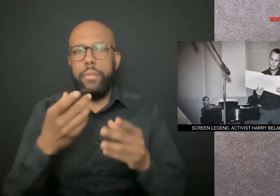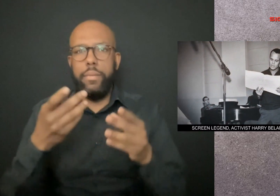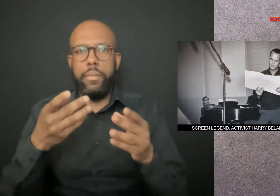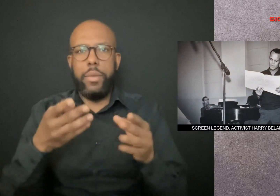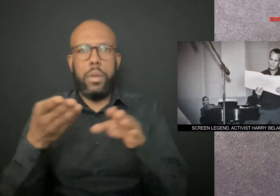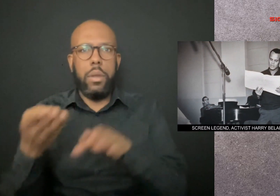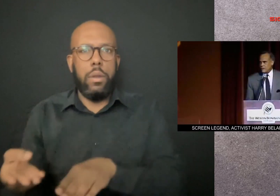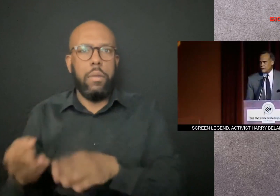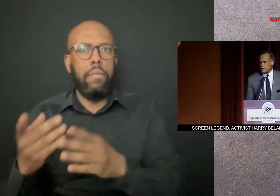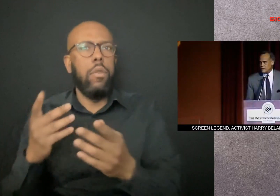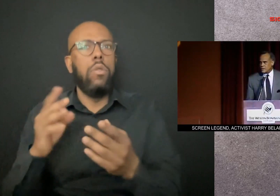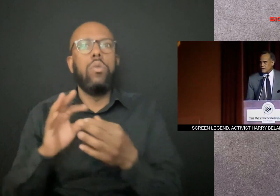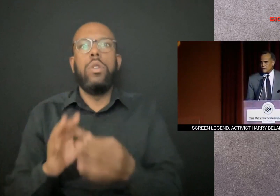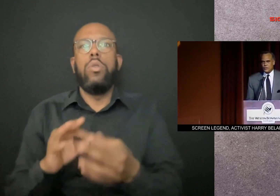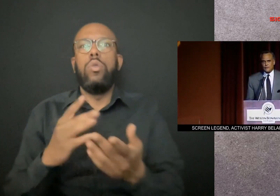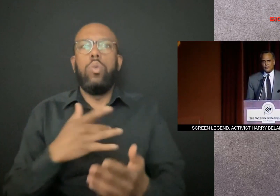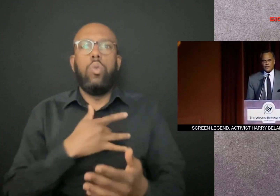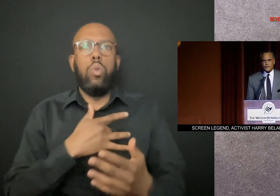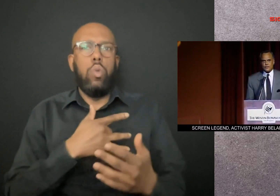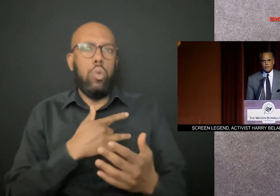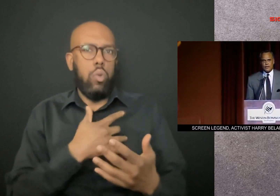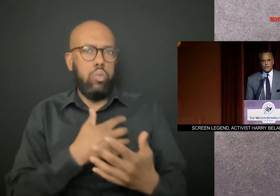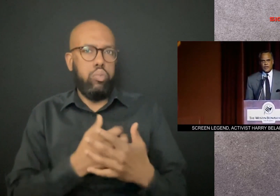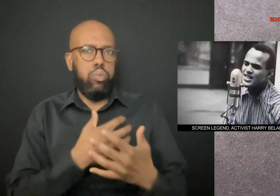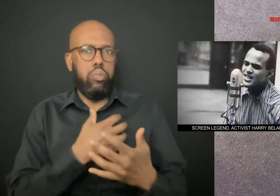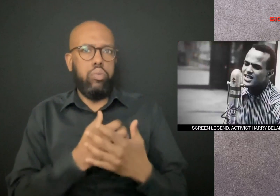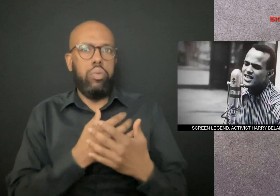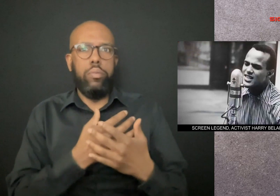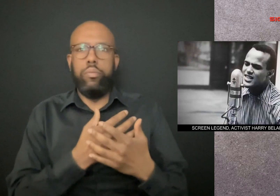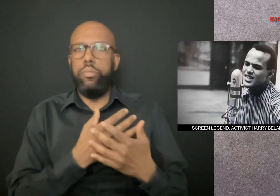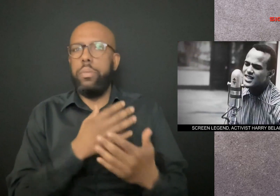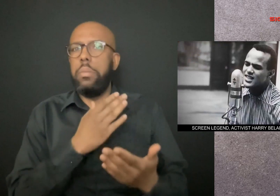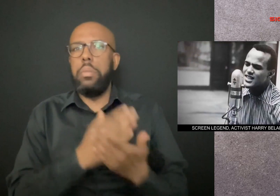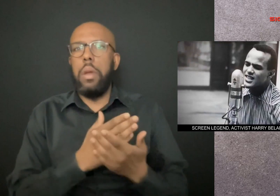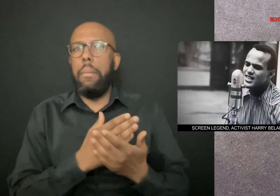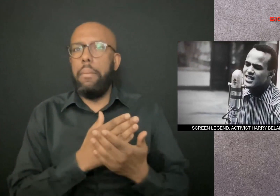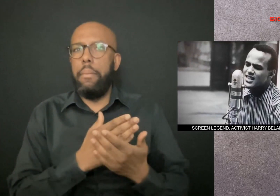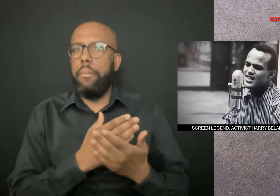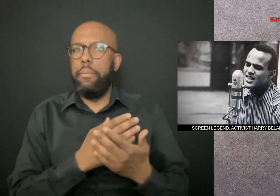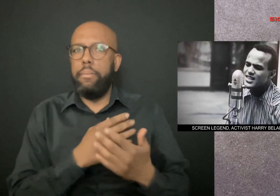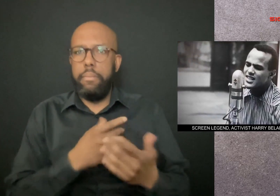his publicist says he died of congestive heart failure Tuesday morning